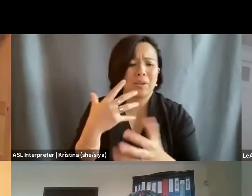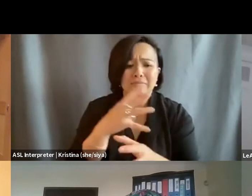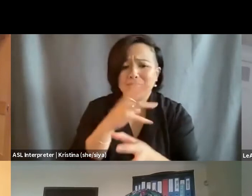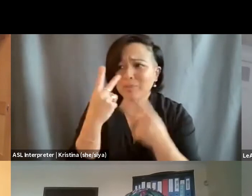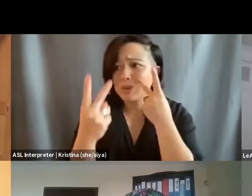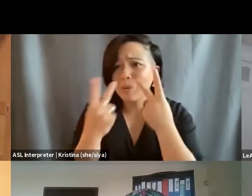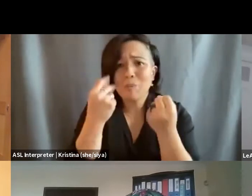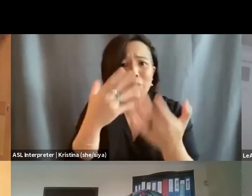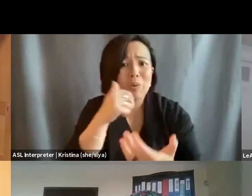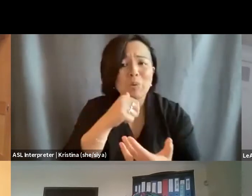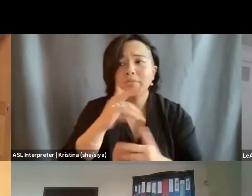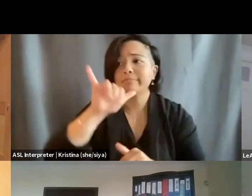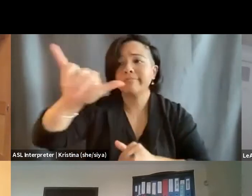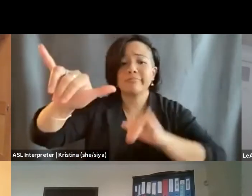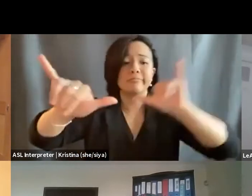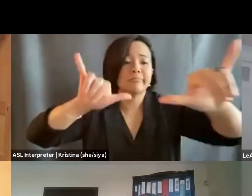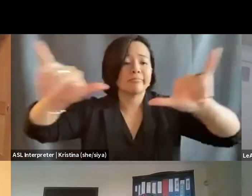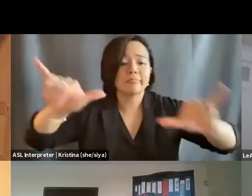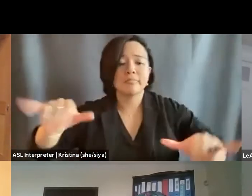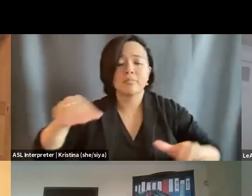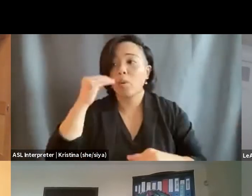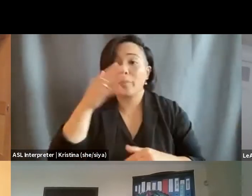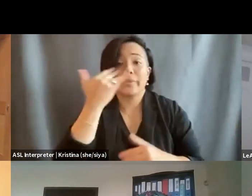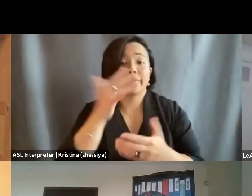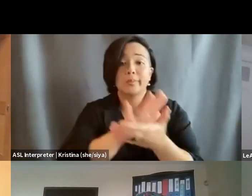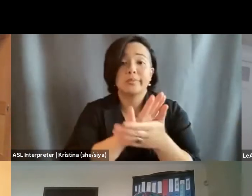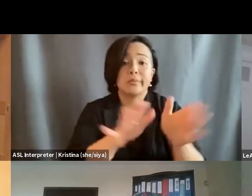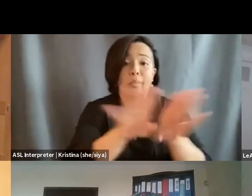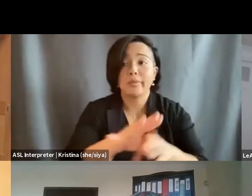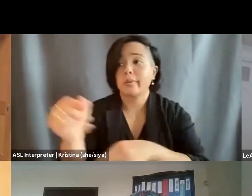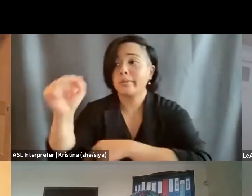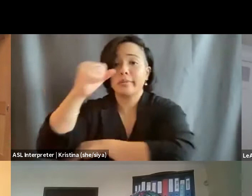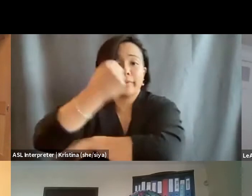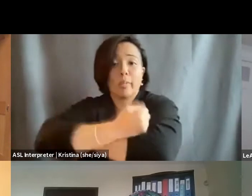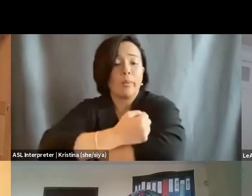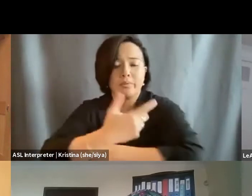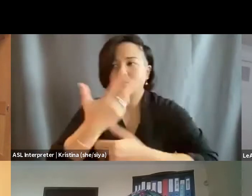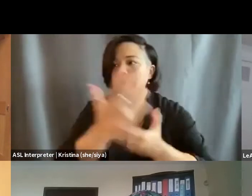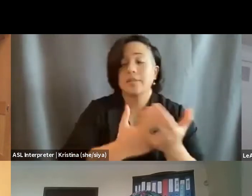staying at home of the closure of schools. So many of them are not able or unable to return to school and that the interventions that for example there the CAMFED Association their women alumni to which you belong,